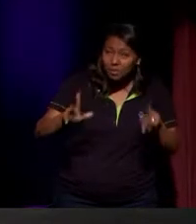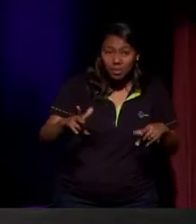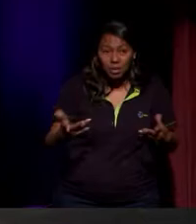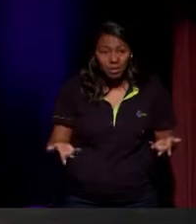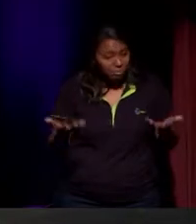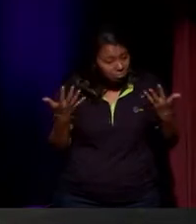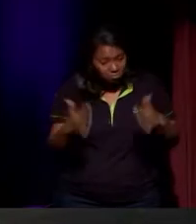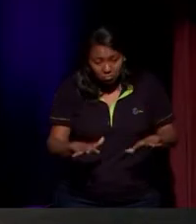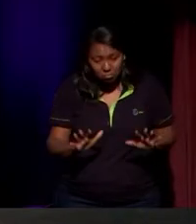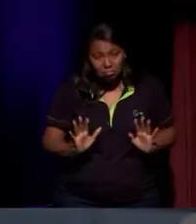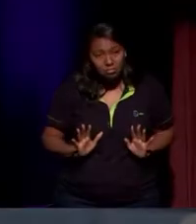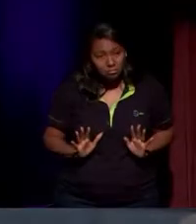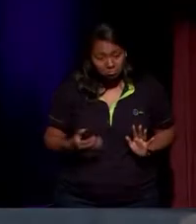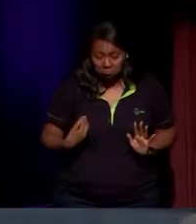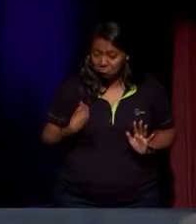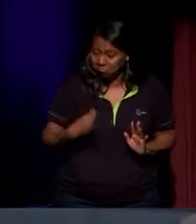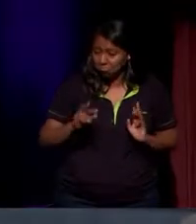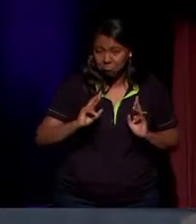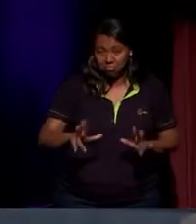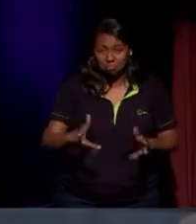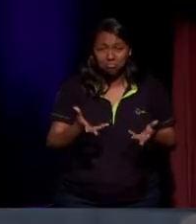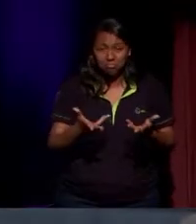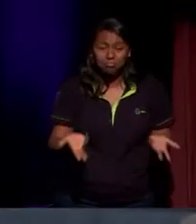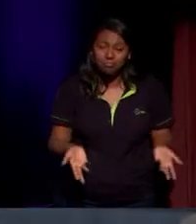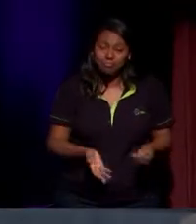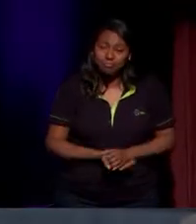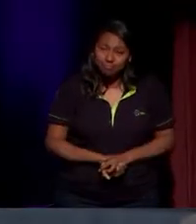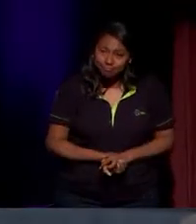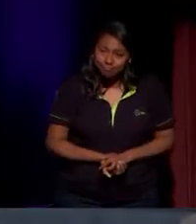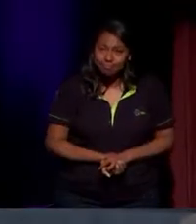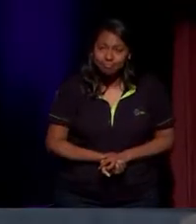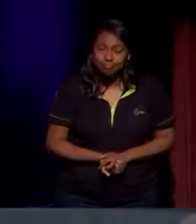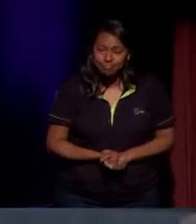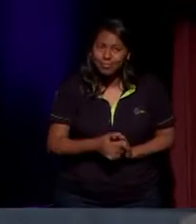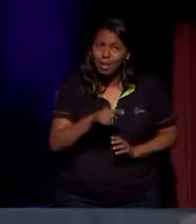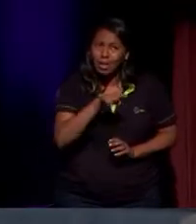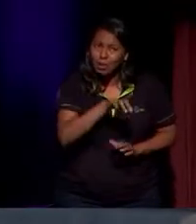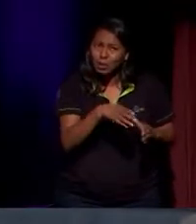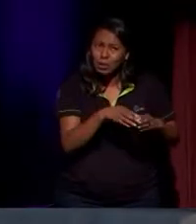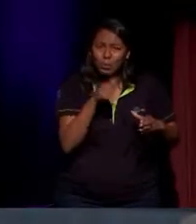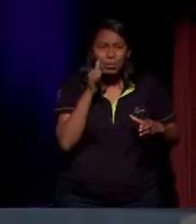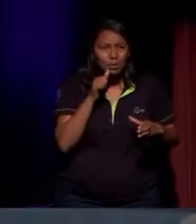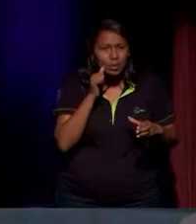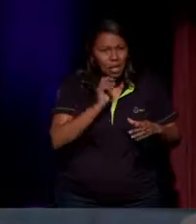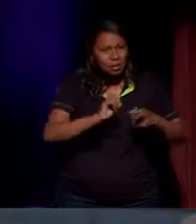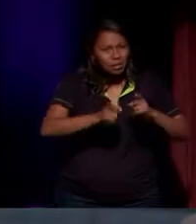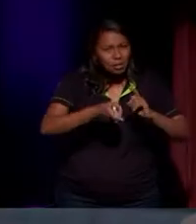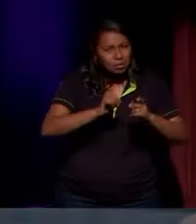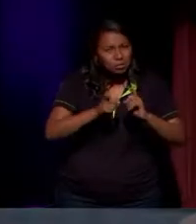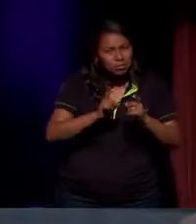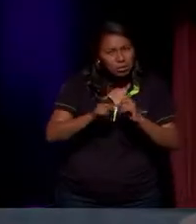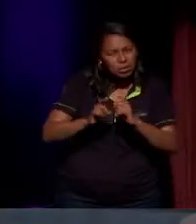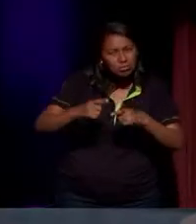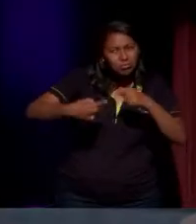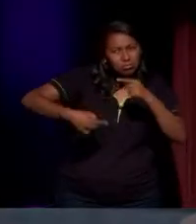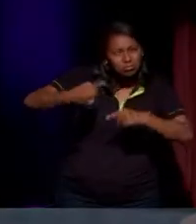of what your life is, and began, they met together, discussed these issues,